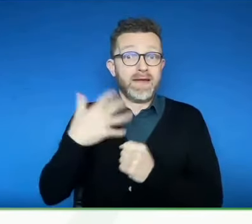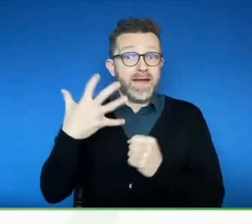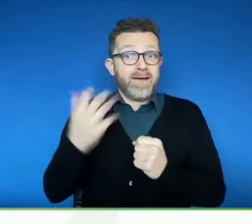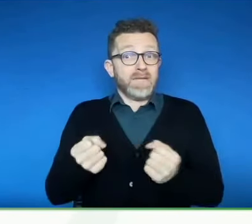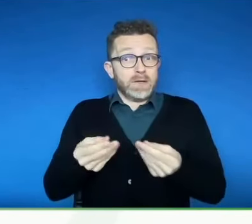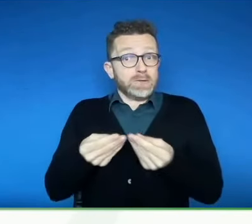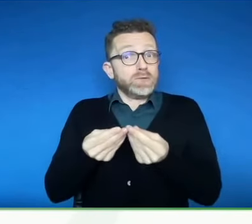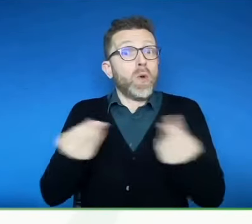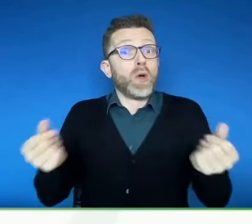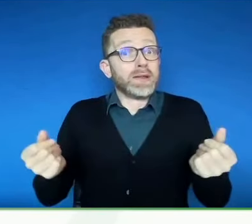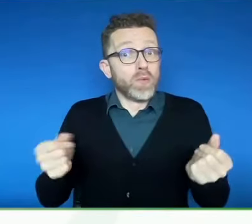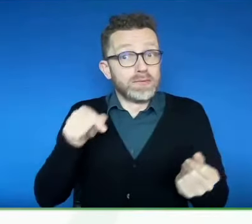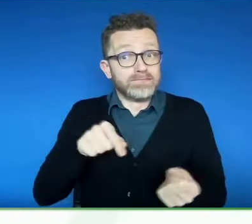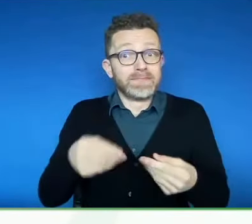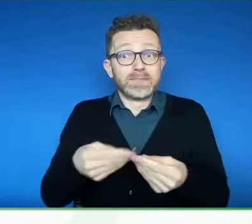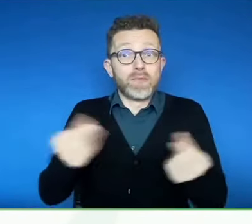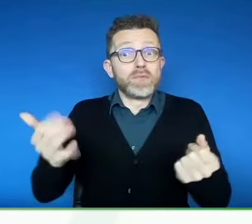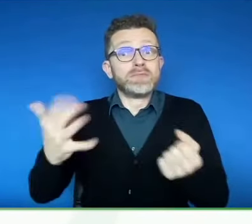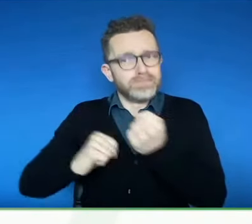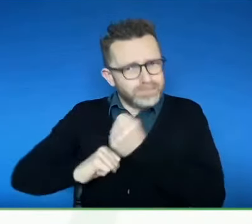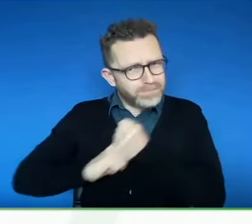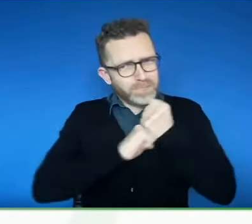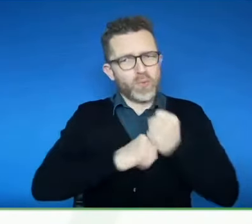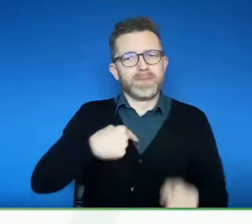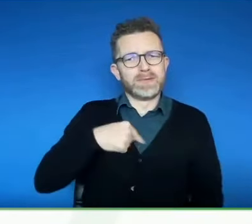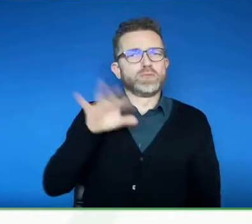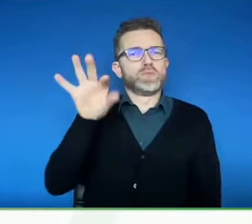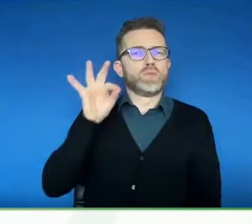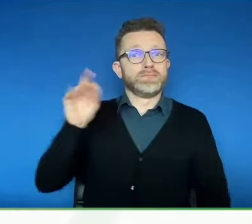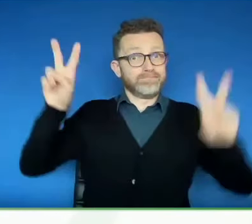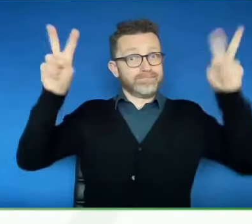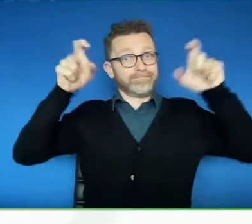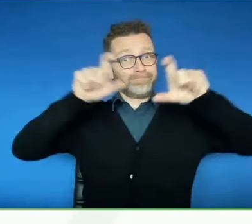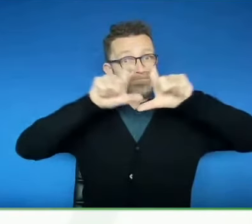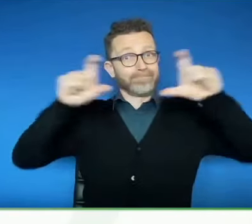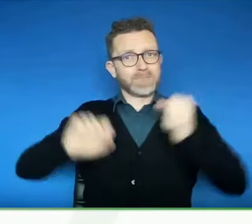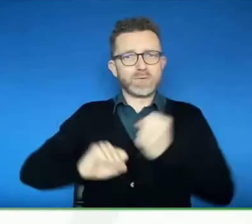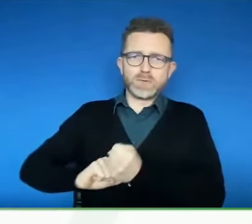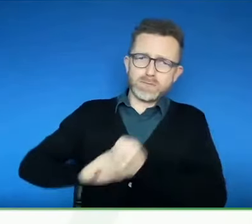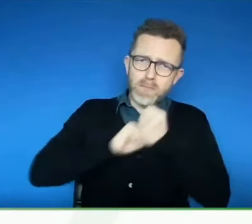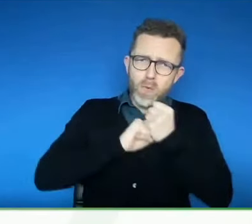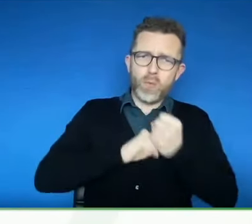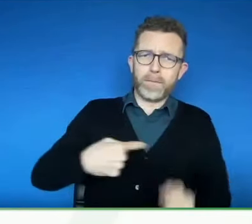psychosocial disabilities into the community of their own choices.